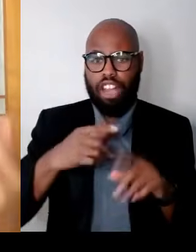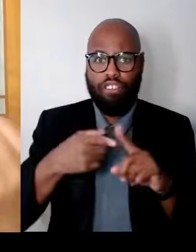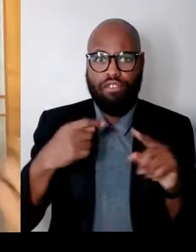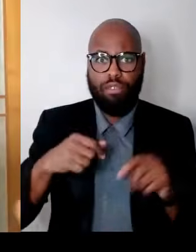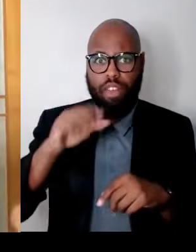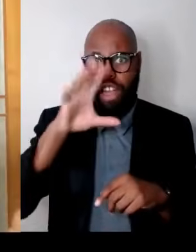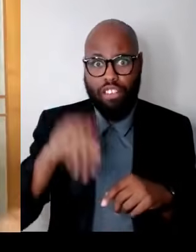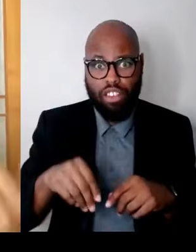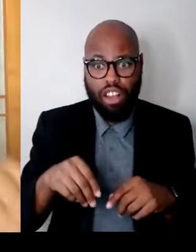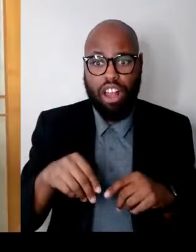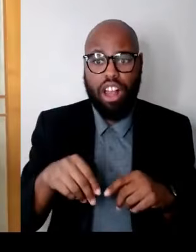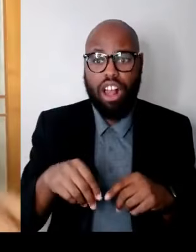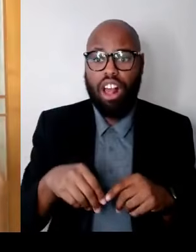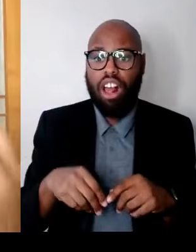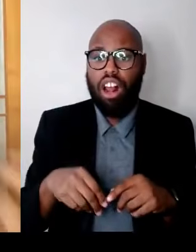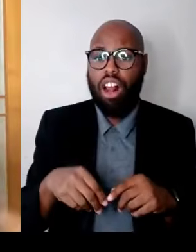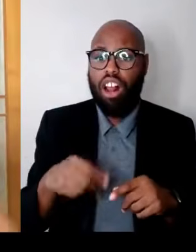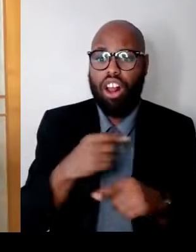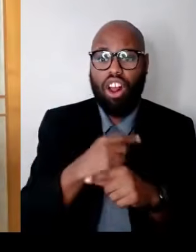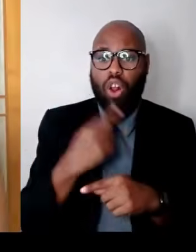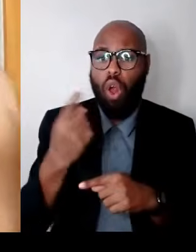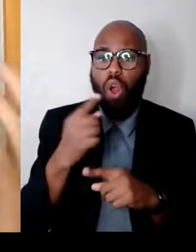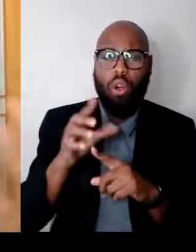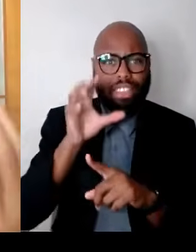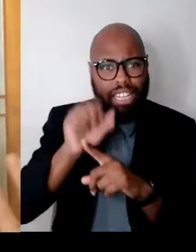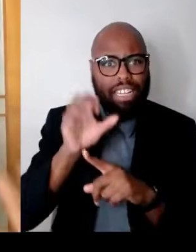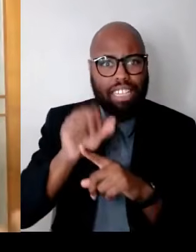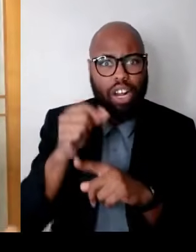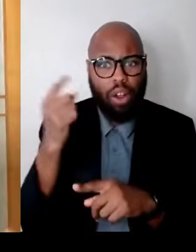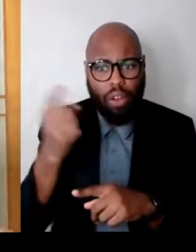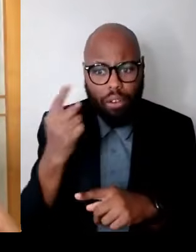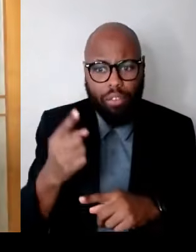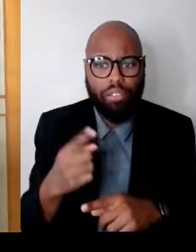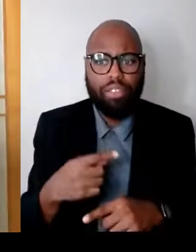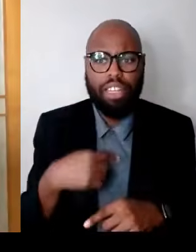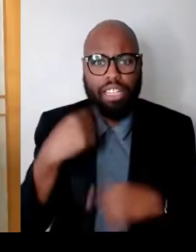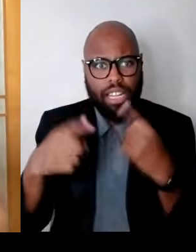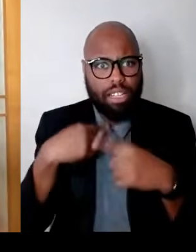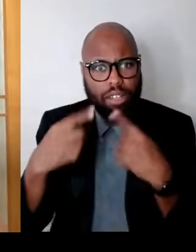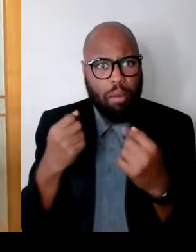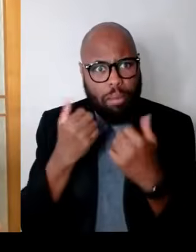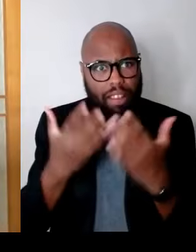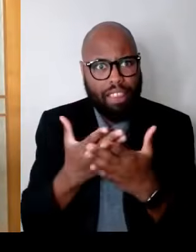and he's just attacking him constantly. He's telling him so many things. He's getting the worst of it."